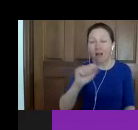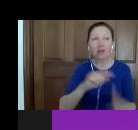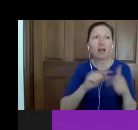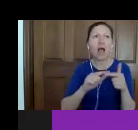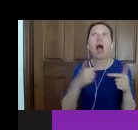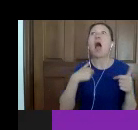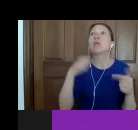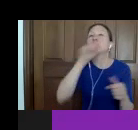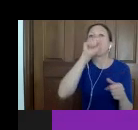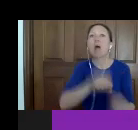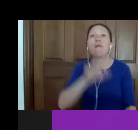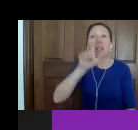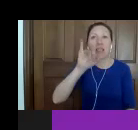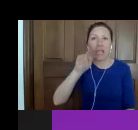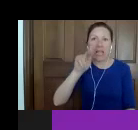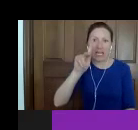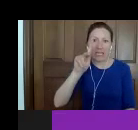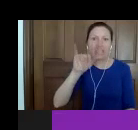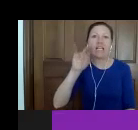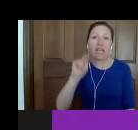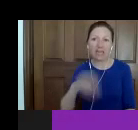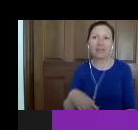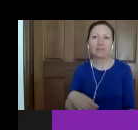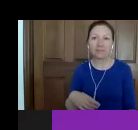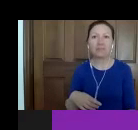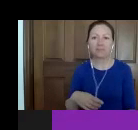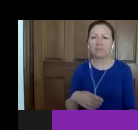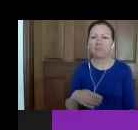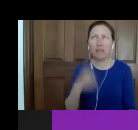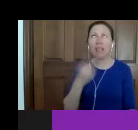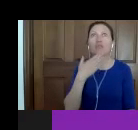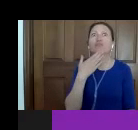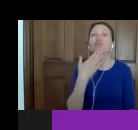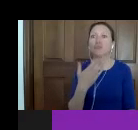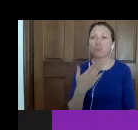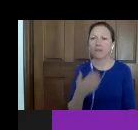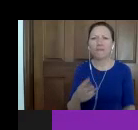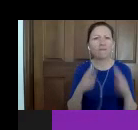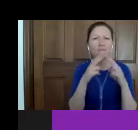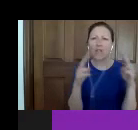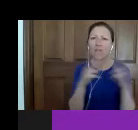of employers say they like LinkedIn, it's an incredibly useful tool for growing your